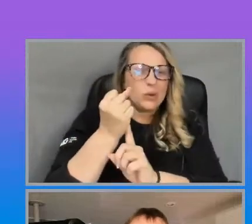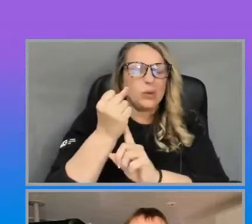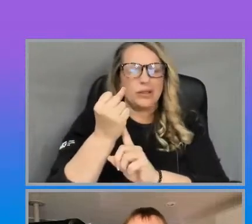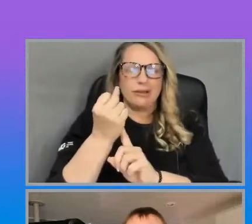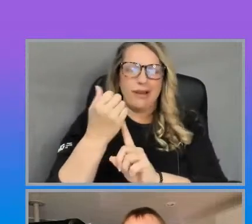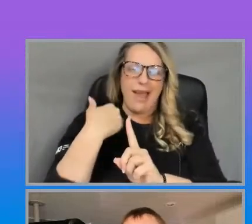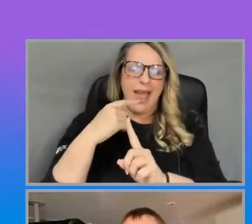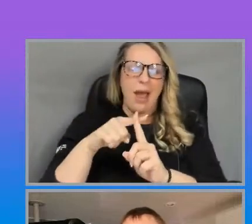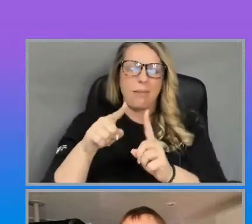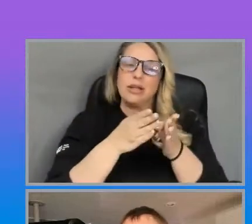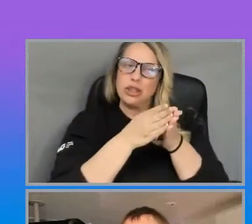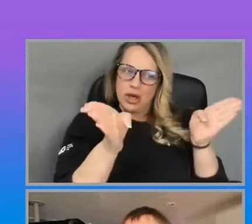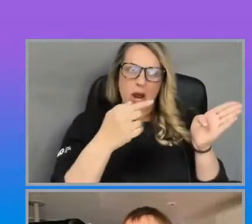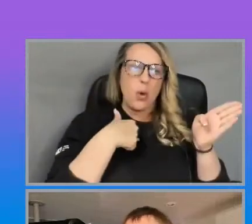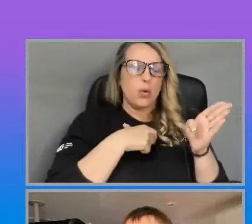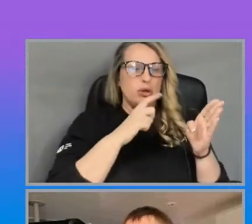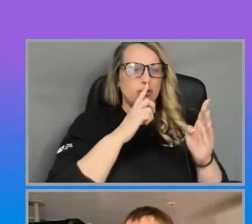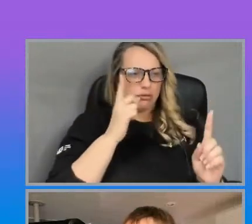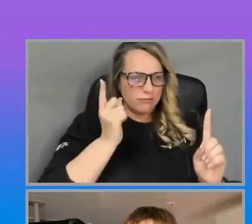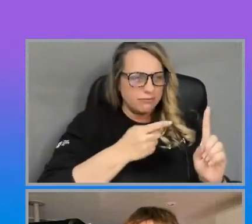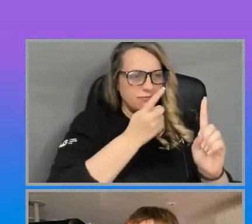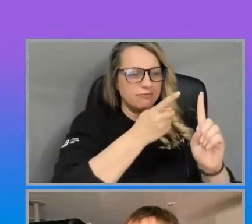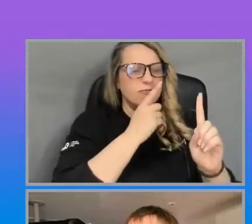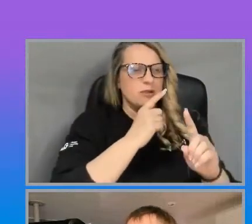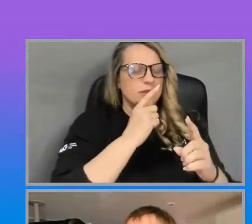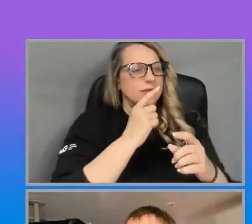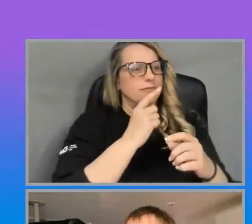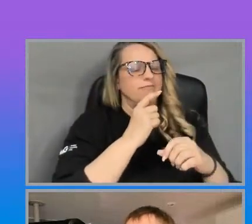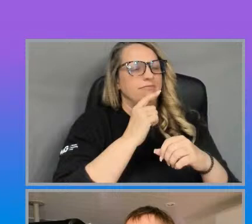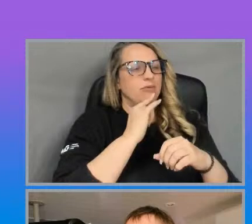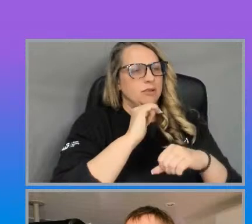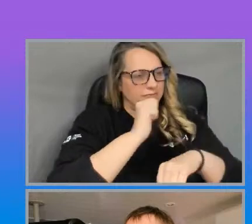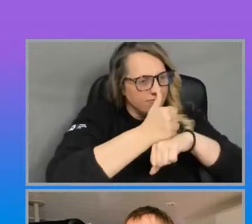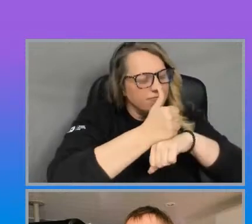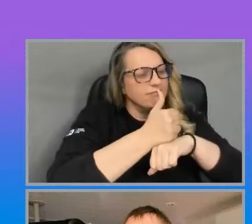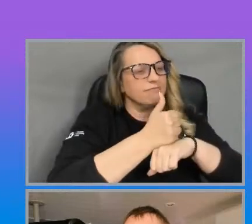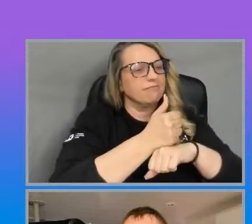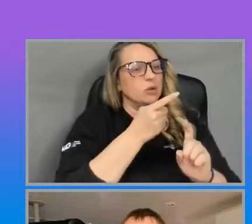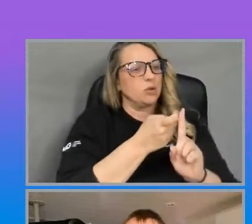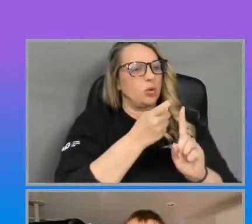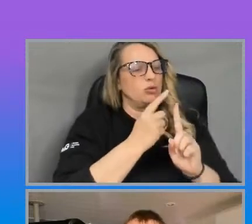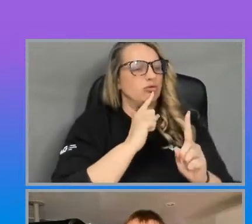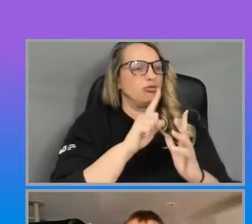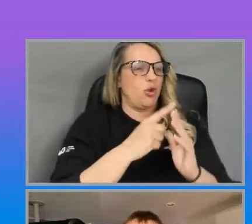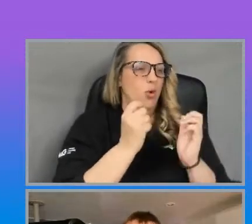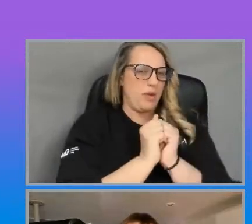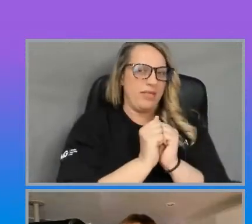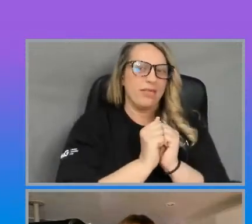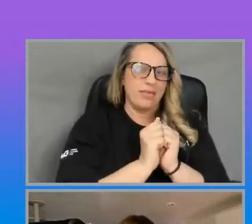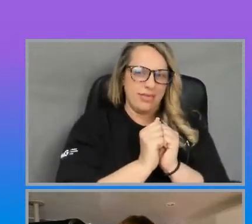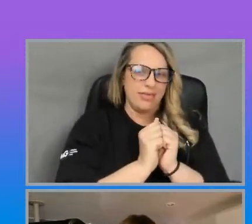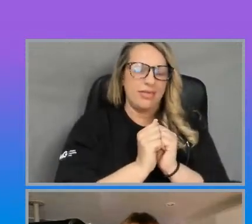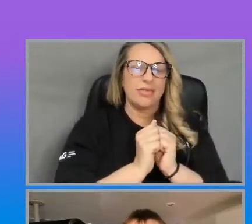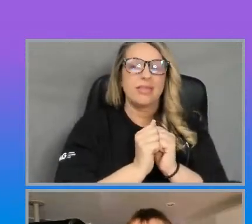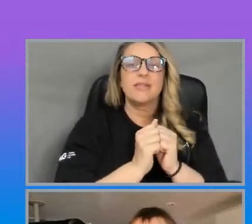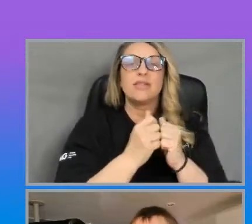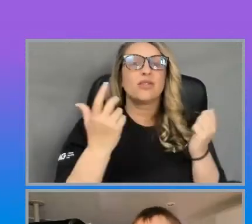but generally we should really be, you know, working to a solid